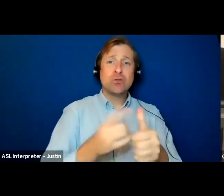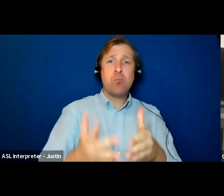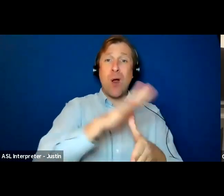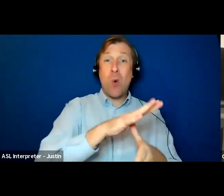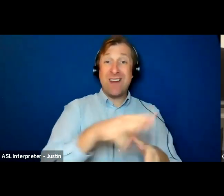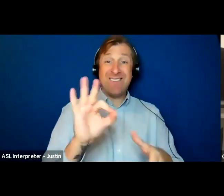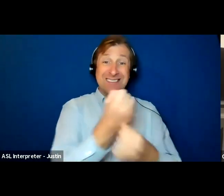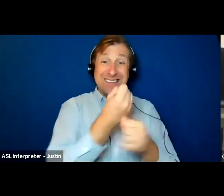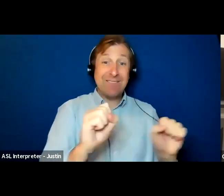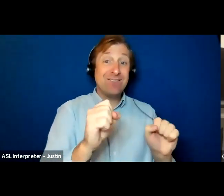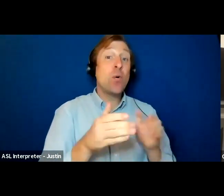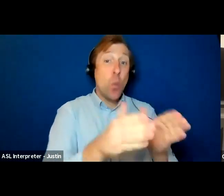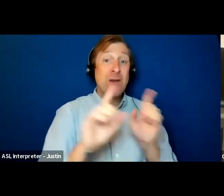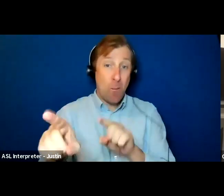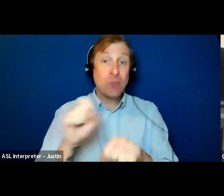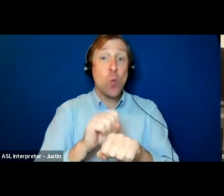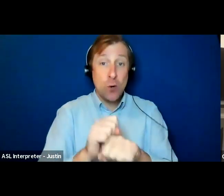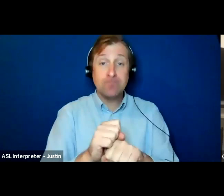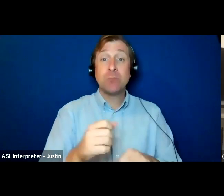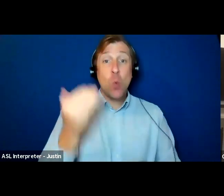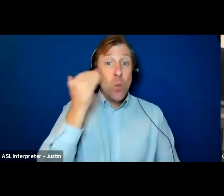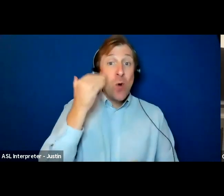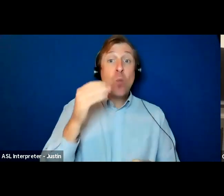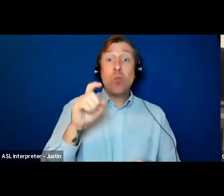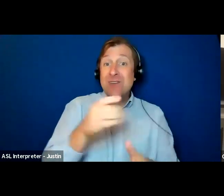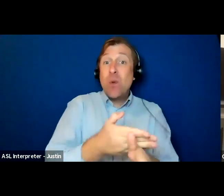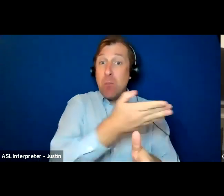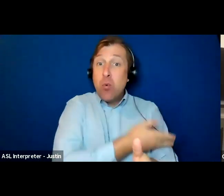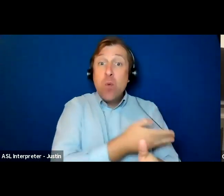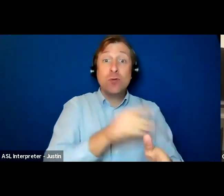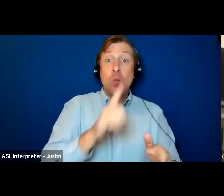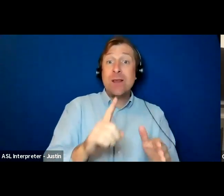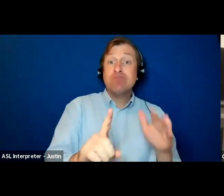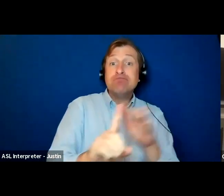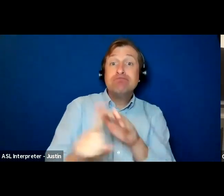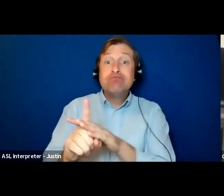Now I know there's still a lot of work to be done. So as that goes on and we'll keep you informed